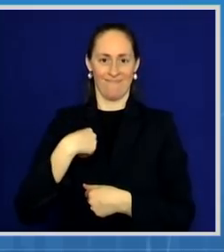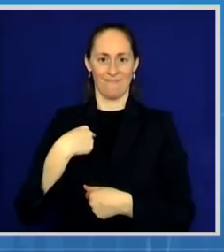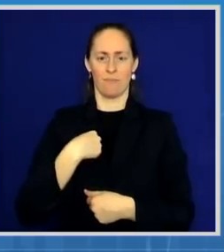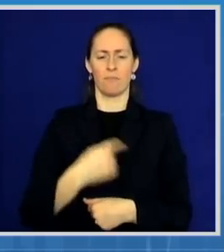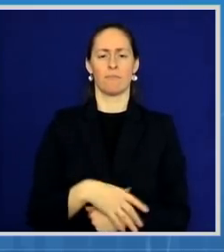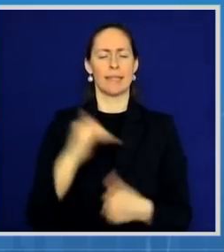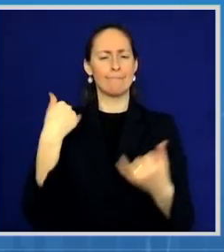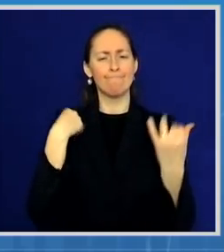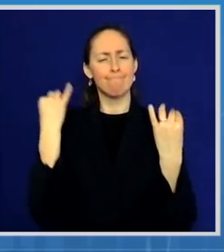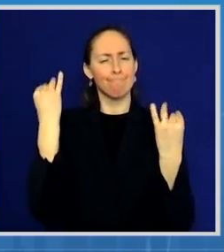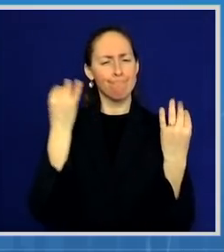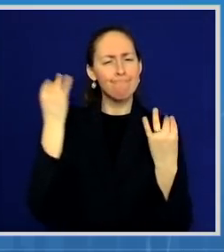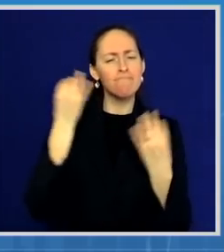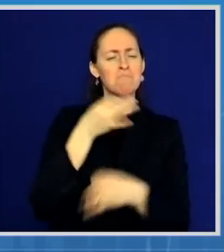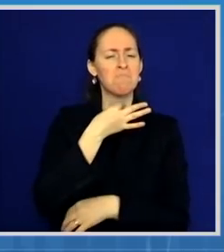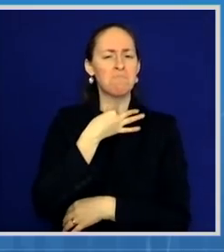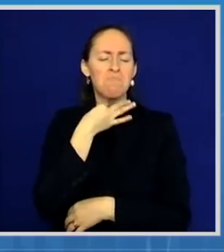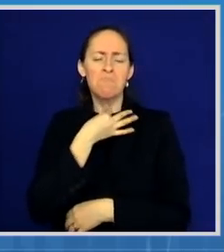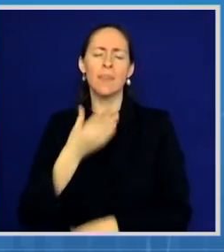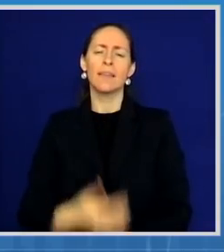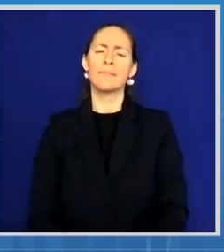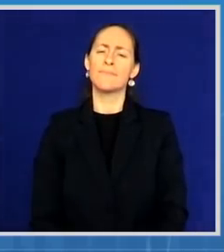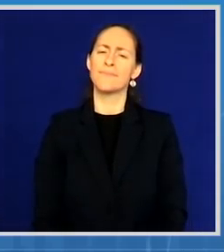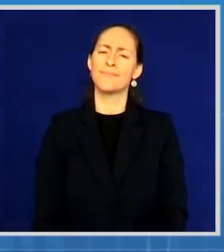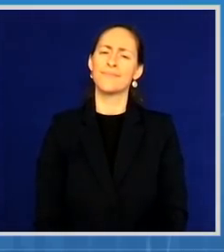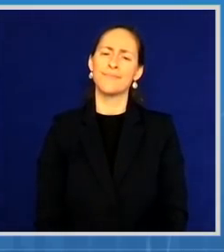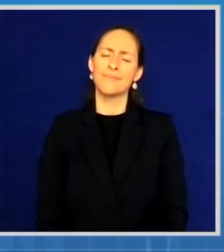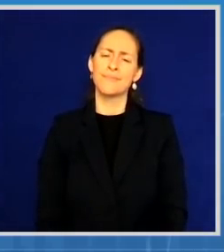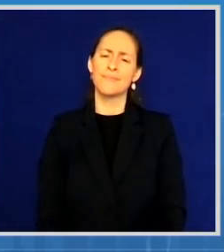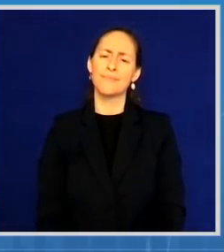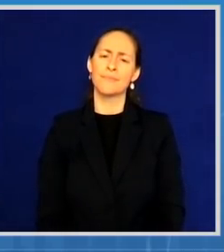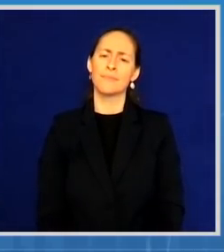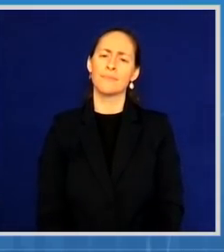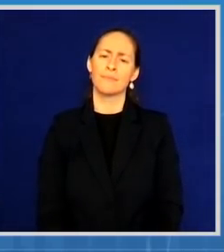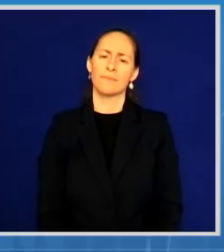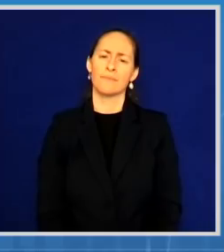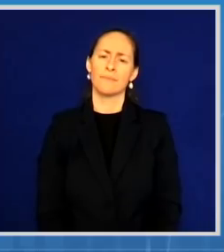to sort of decrease hesitation, combat misinformation.